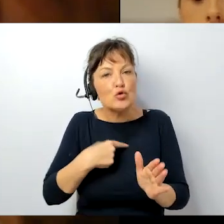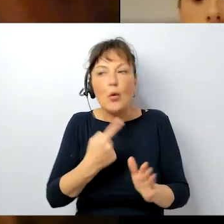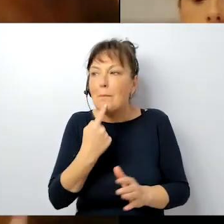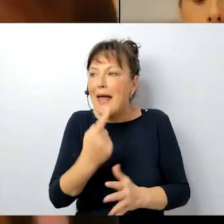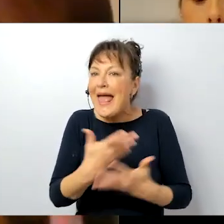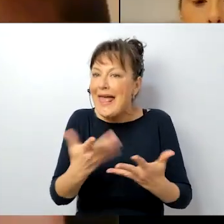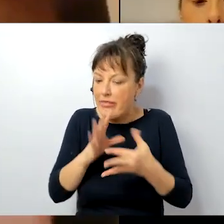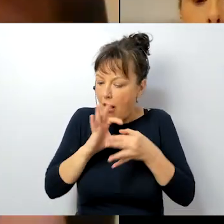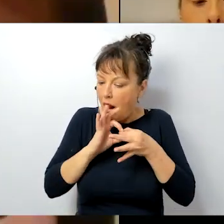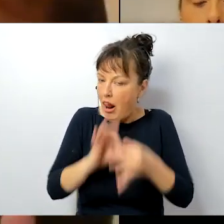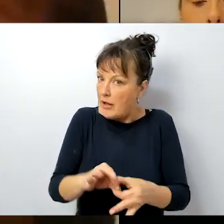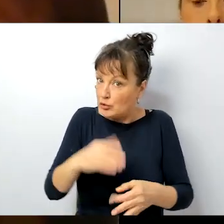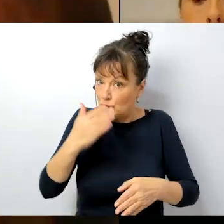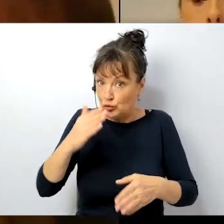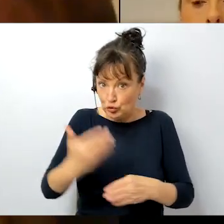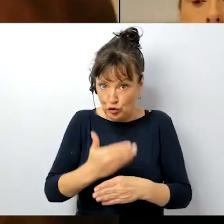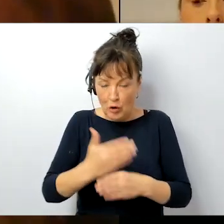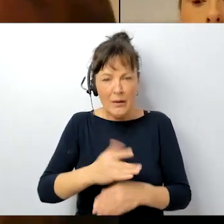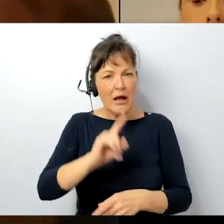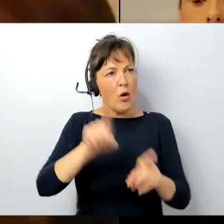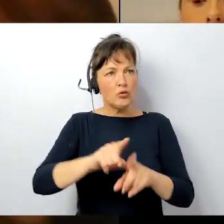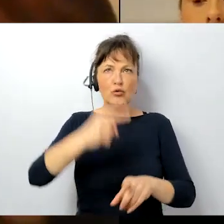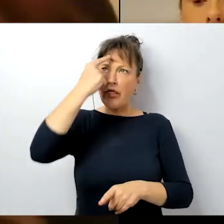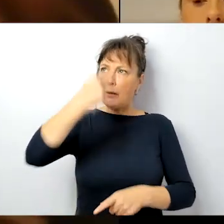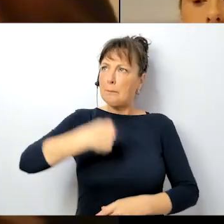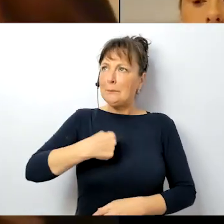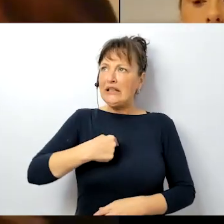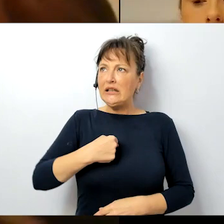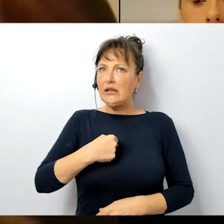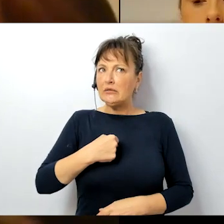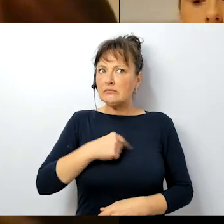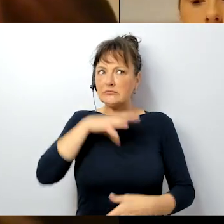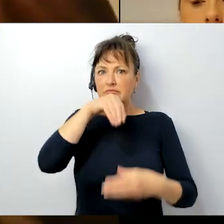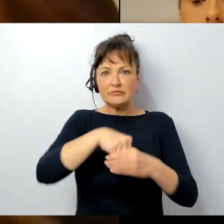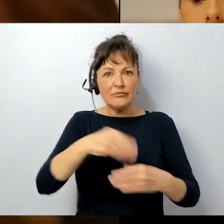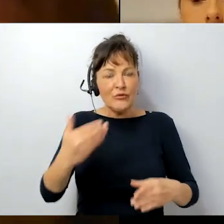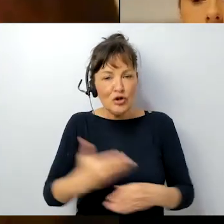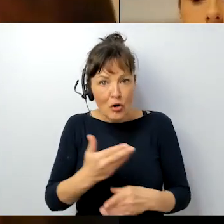fits, so it's just you have to show them so make sure and mention anything that's relevant think